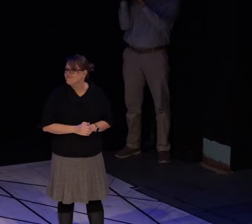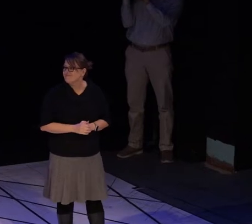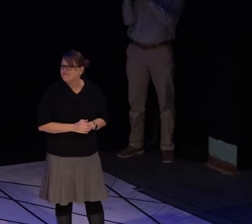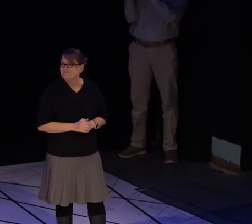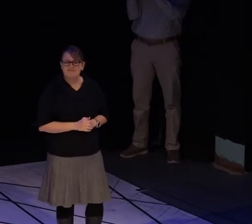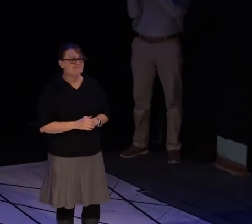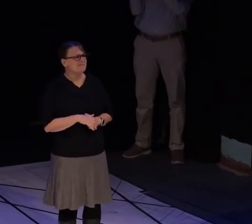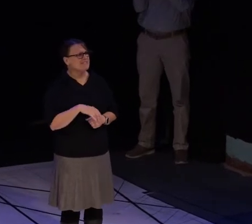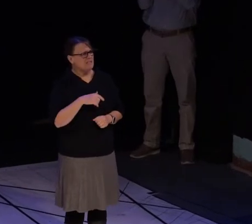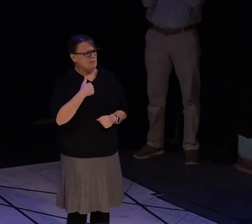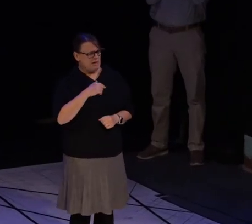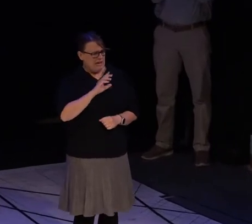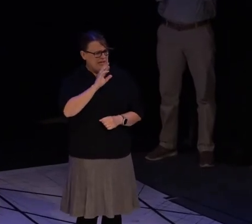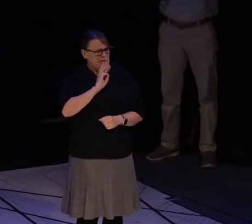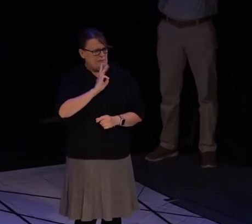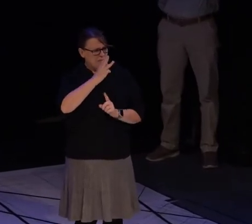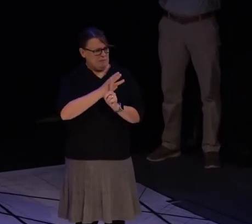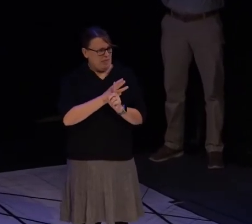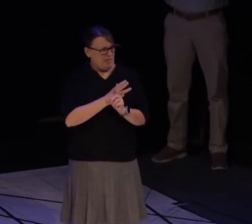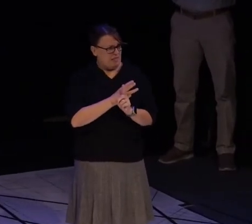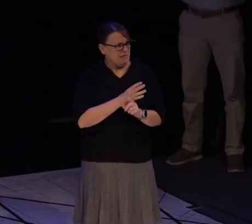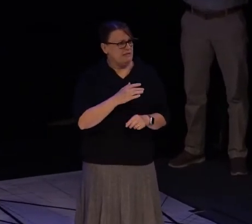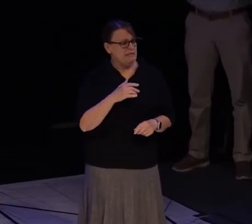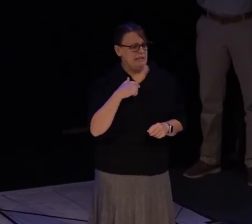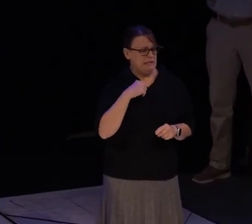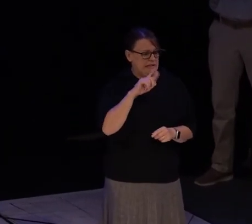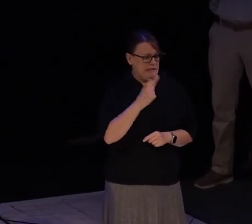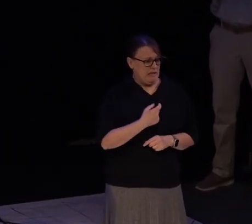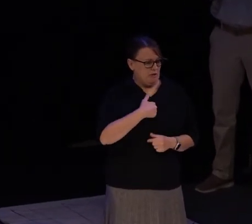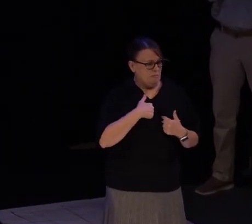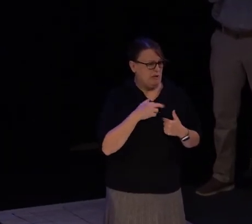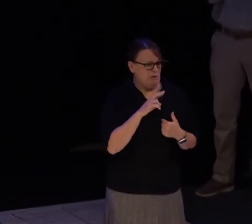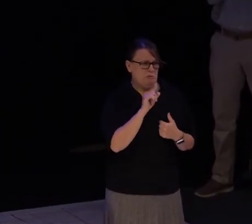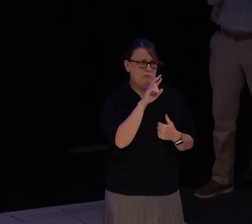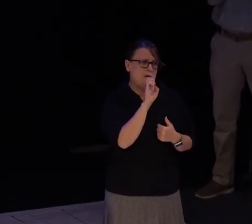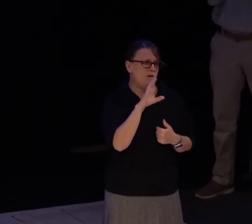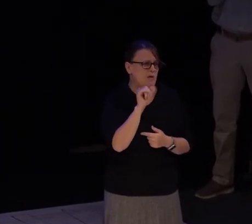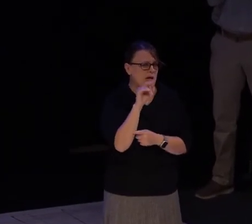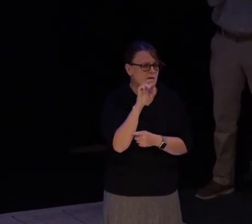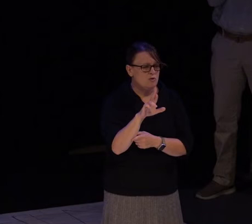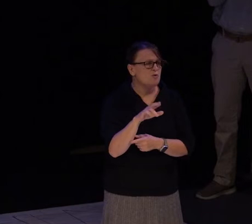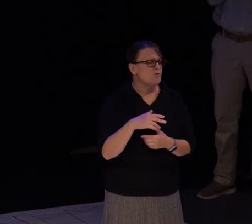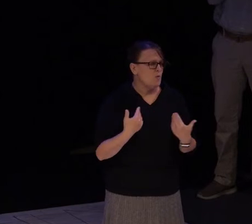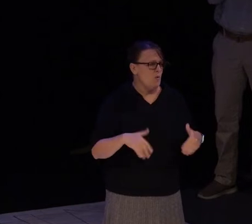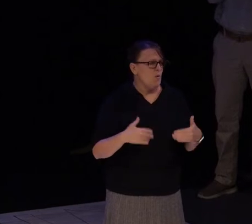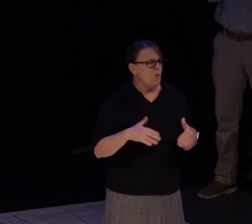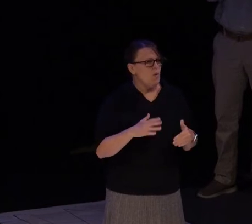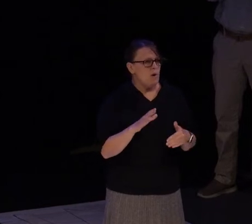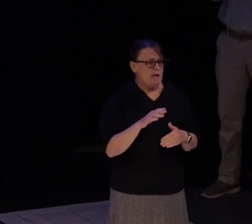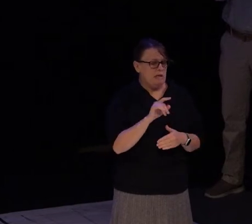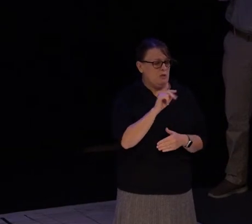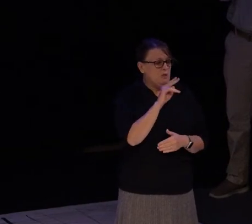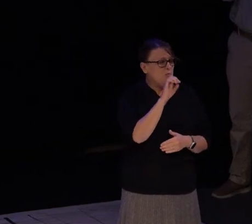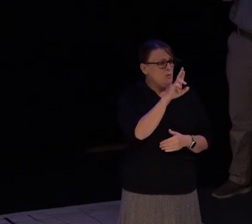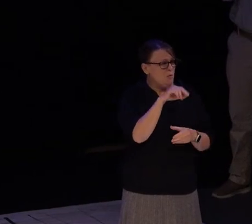When I was six months old, I was diagnosed with a rare cancer called Retinoblastoma. Cancerous tumors of the eyes.